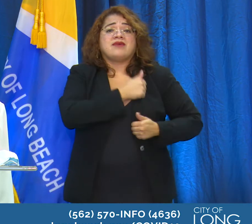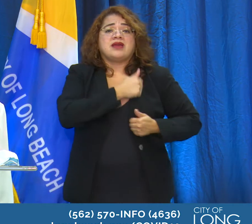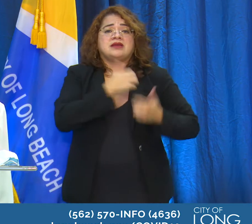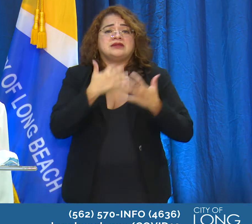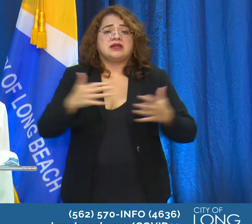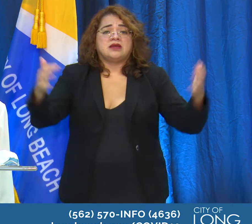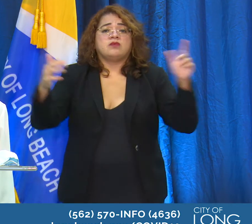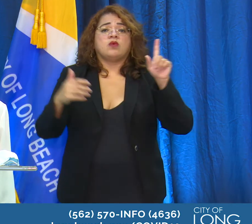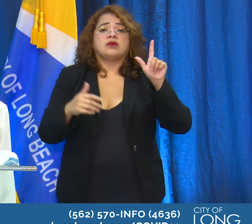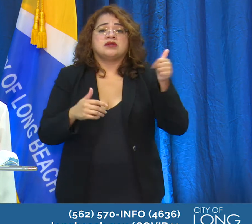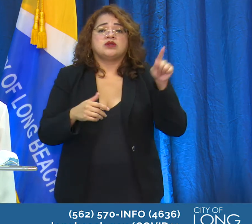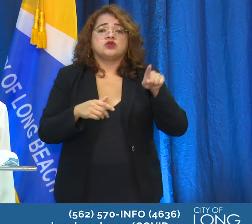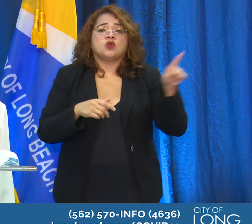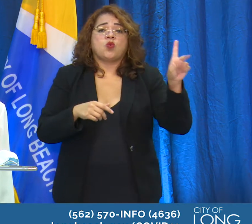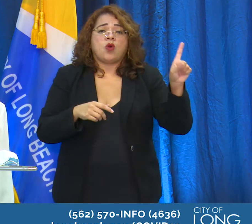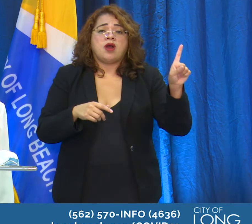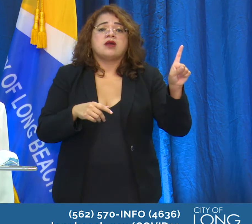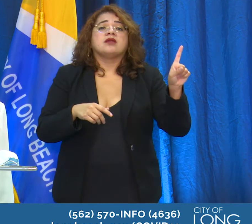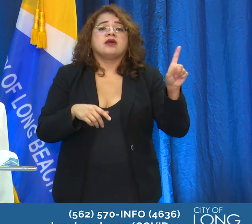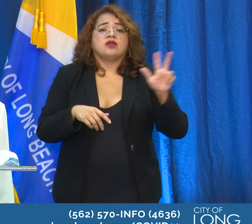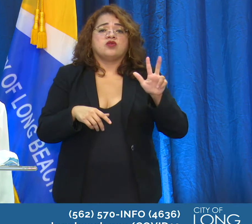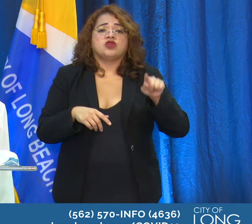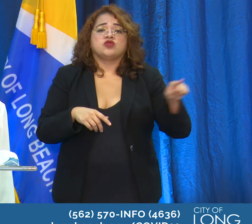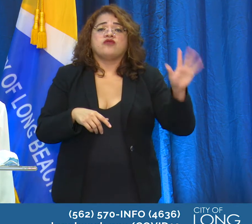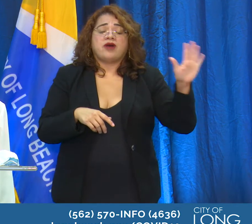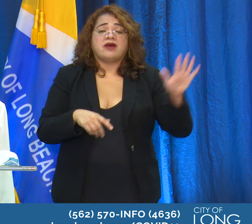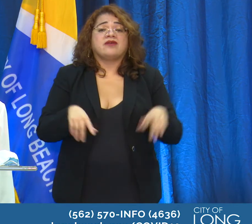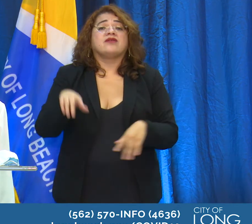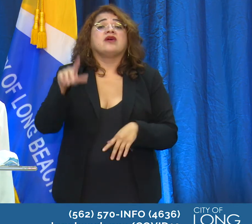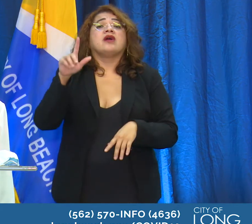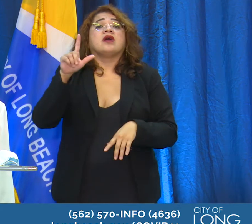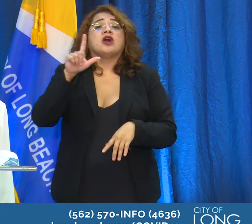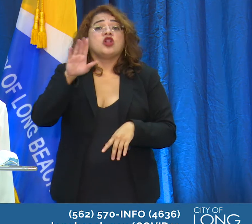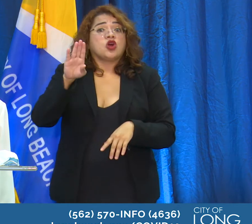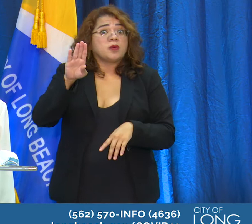Monday thru Friday, you can also go to Long Beach Community College Pacific Coast Campus